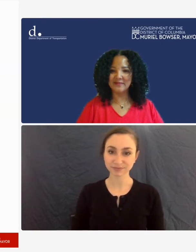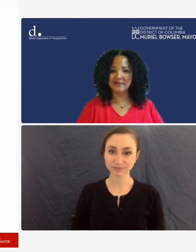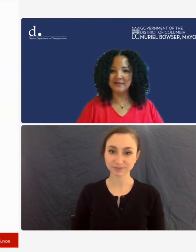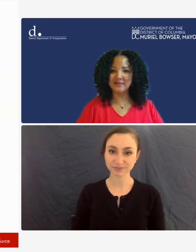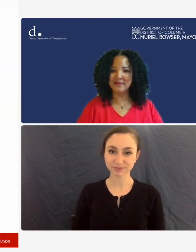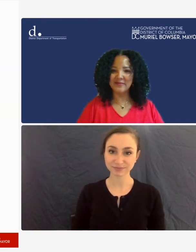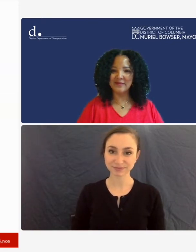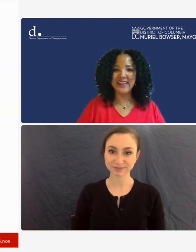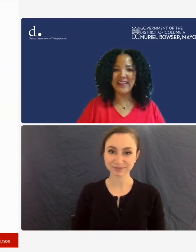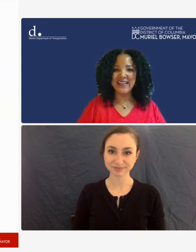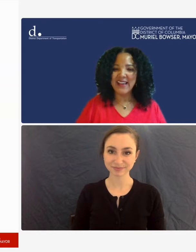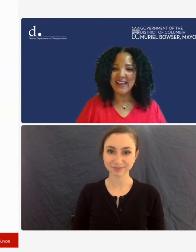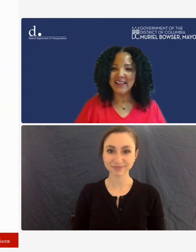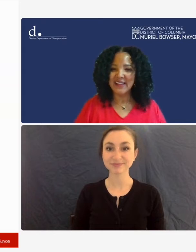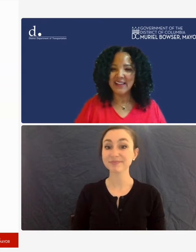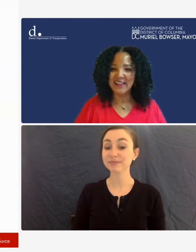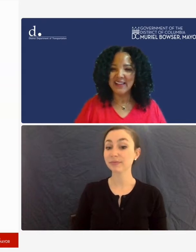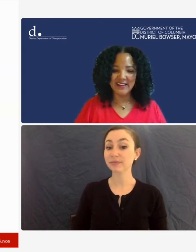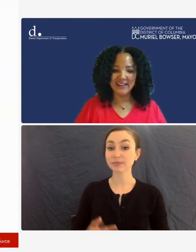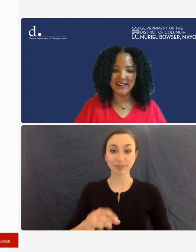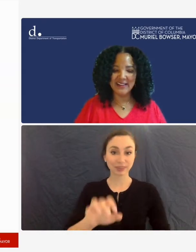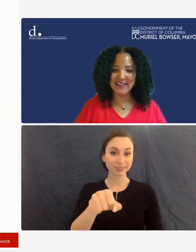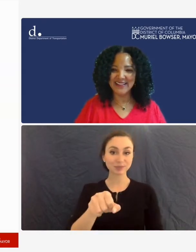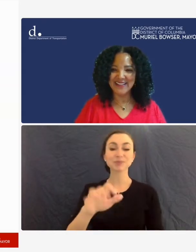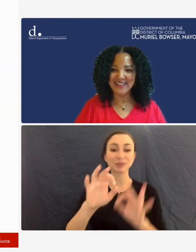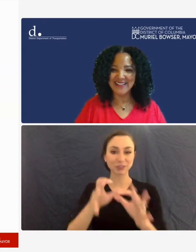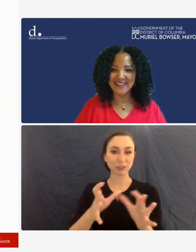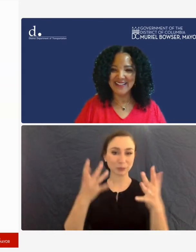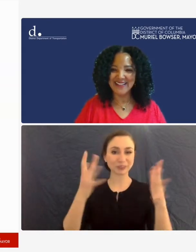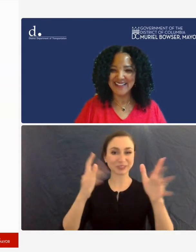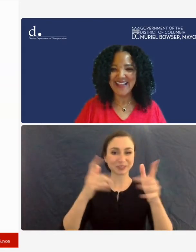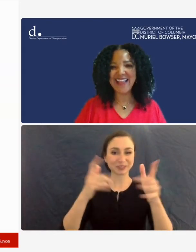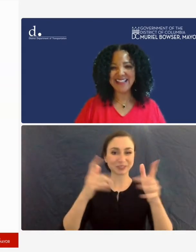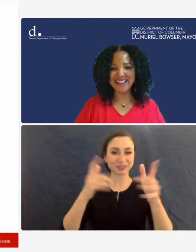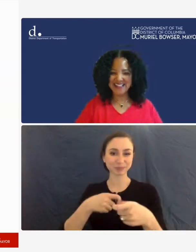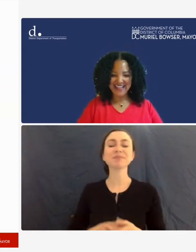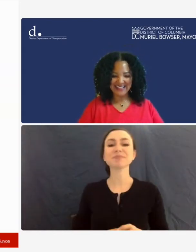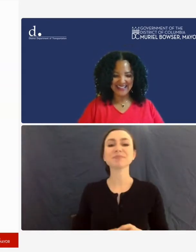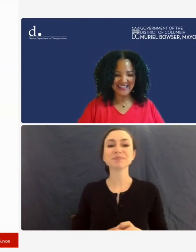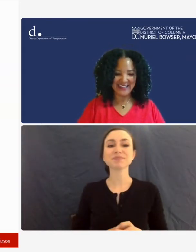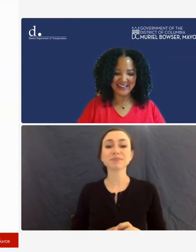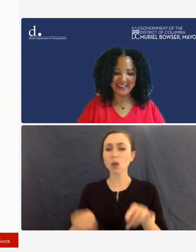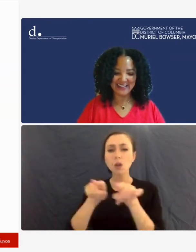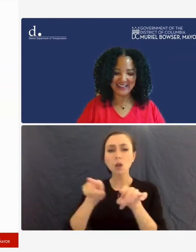yeah now yes the interpreters have swapped now and also we have an oh i'm sorry you